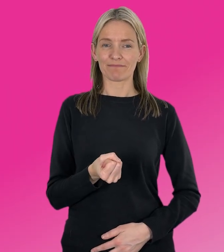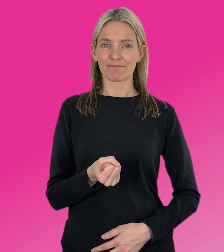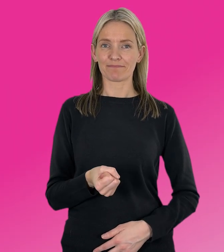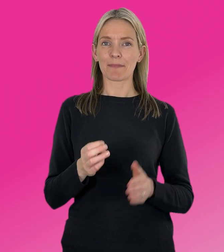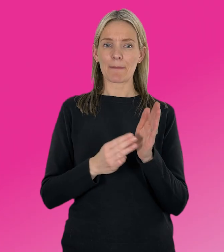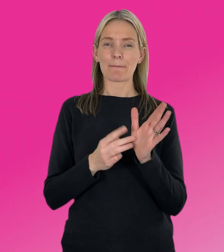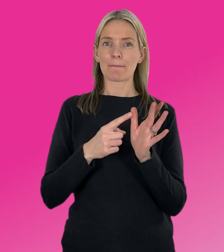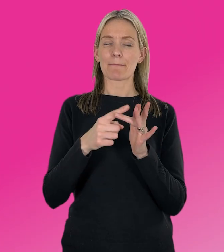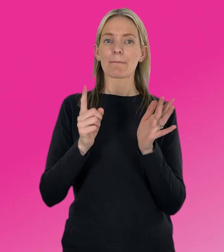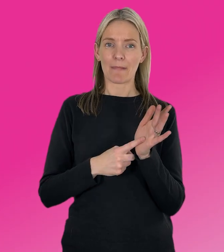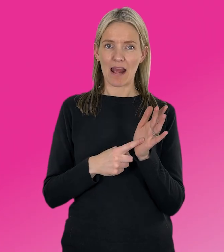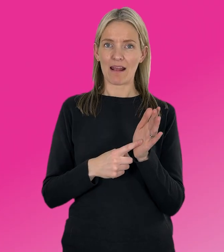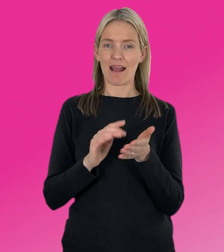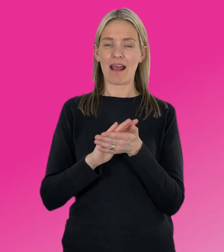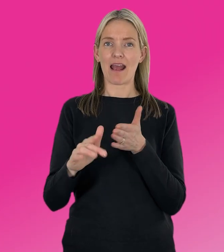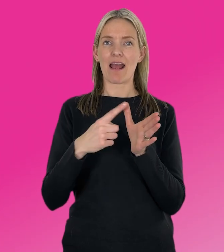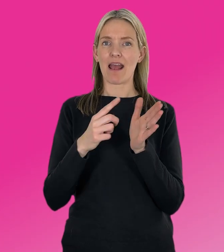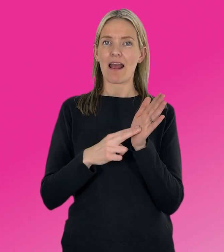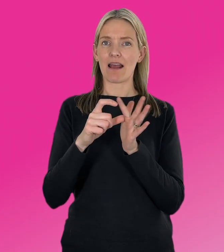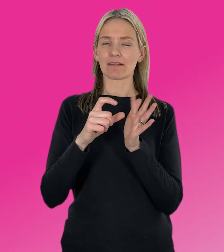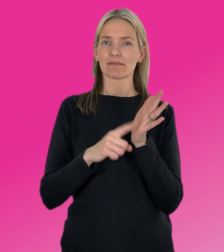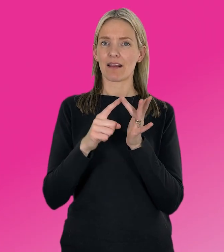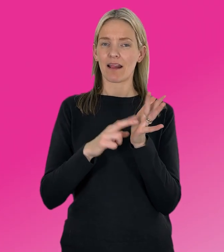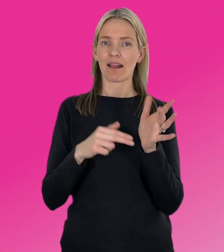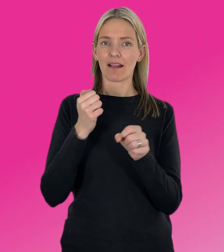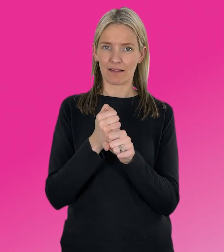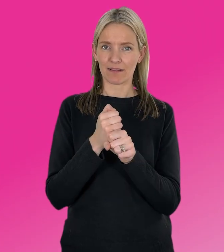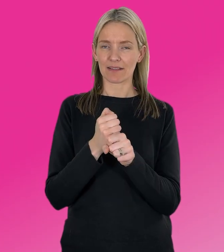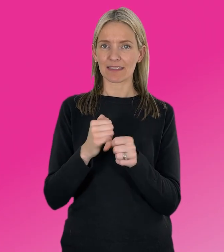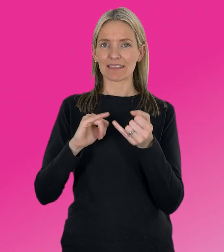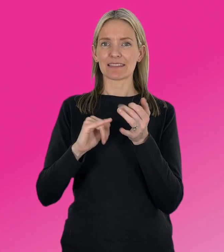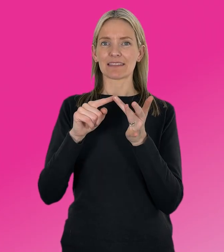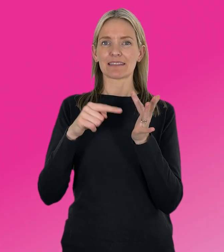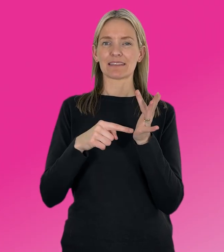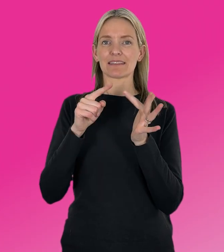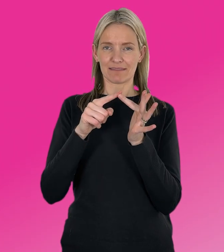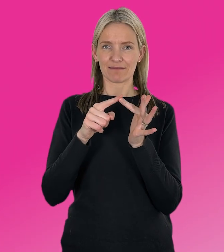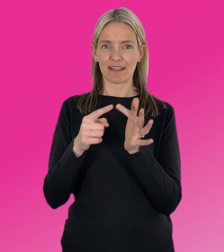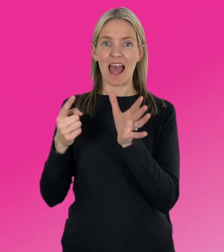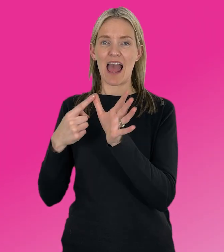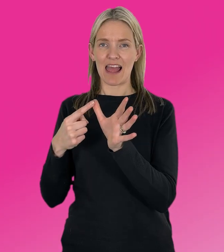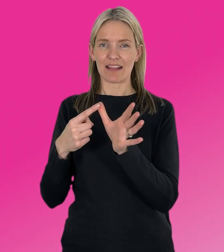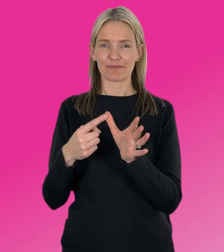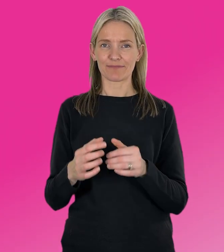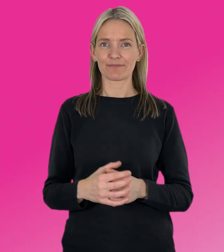Mail Handling Site A